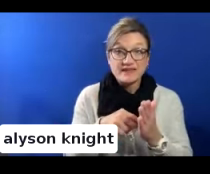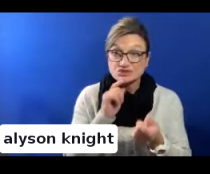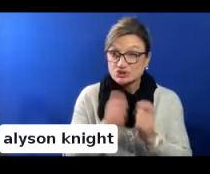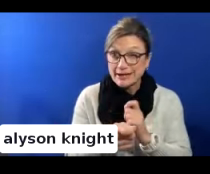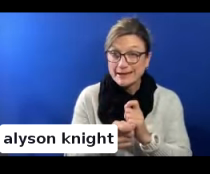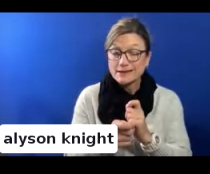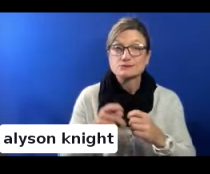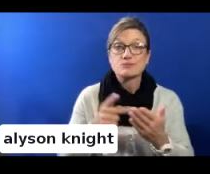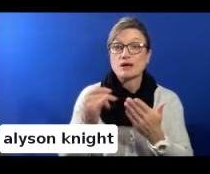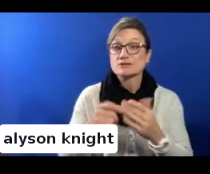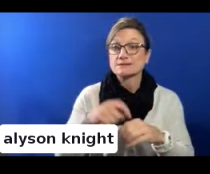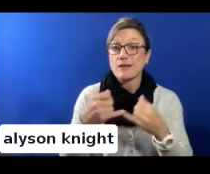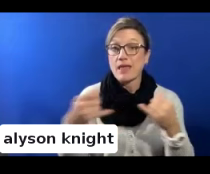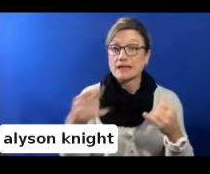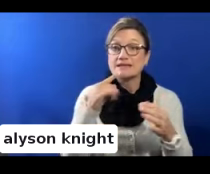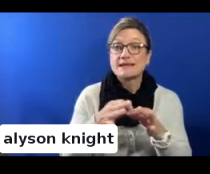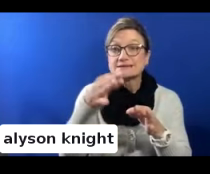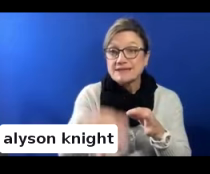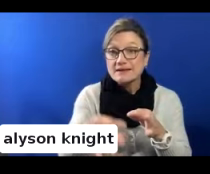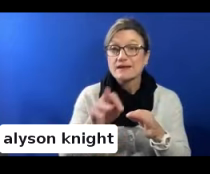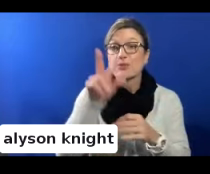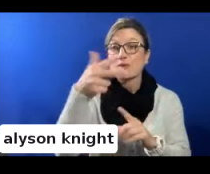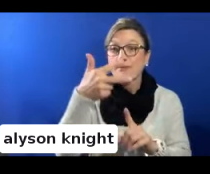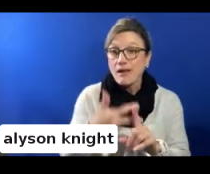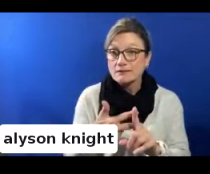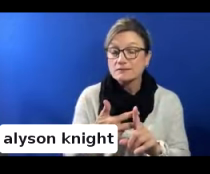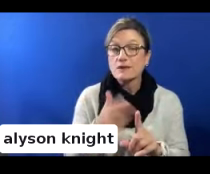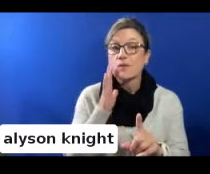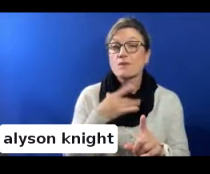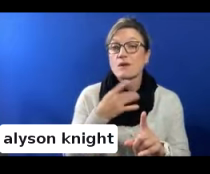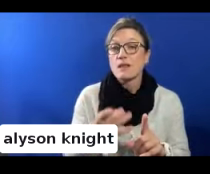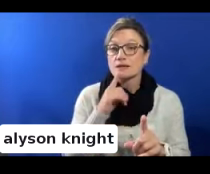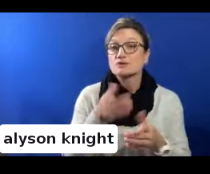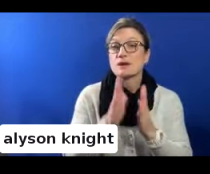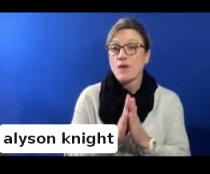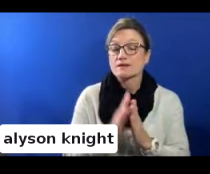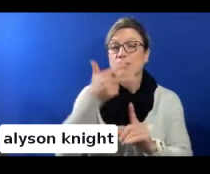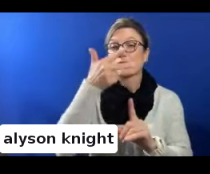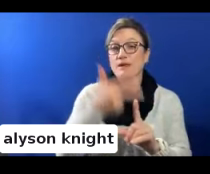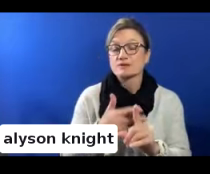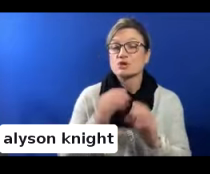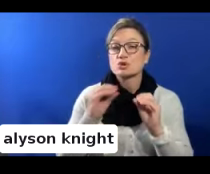timeline has been extended by three months and would like to request three month no cost extension.